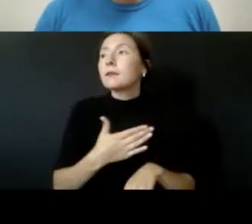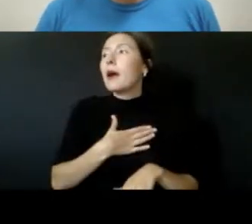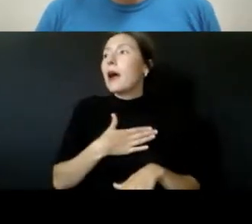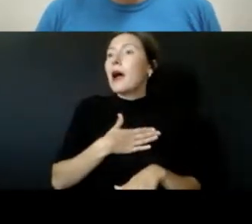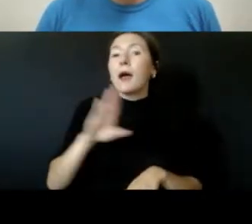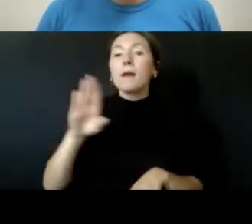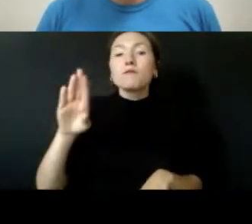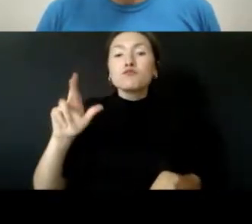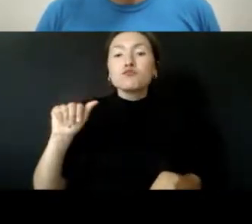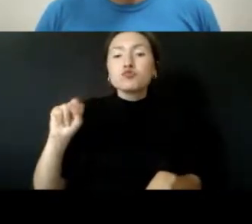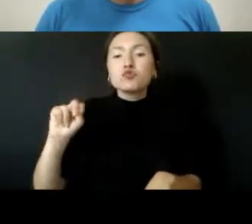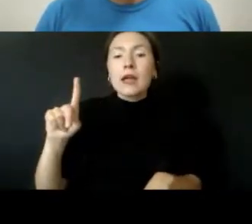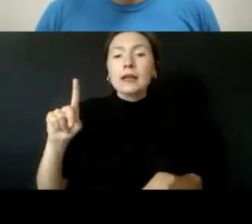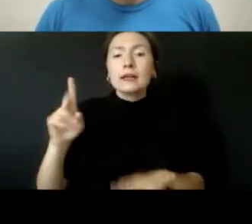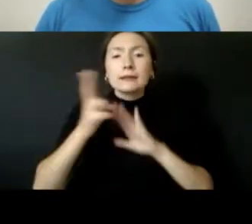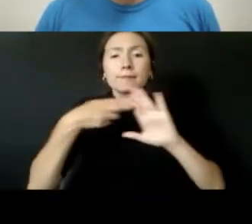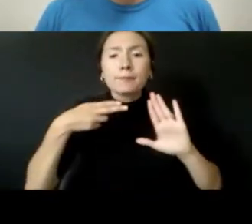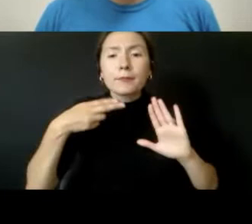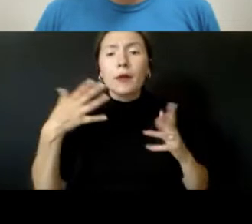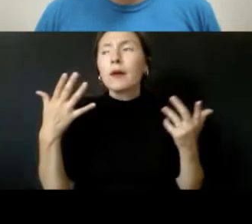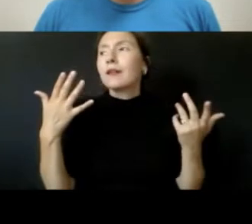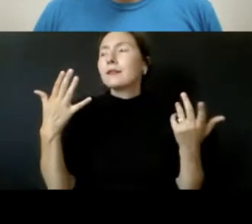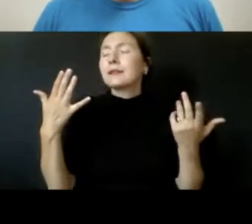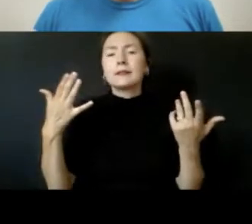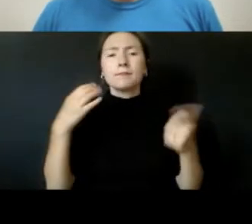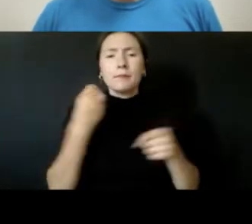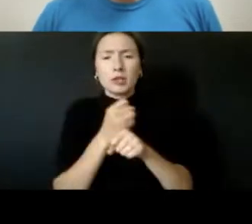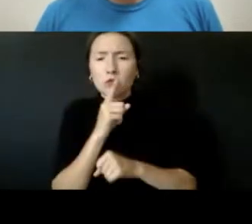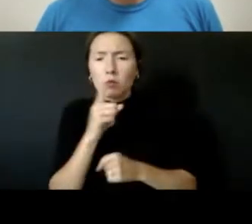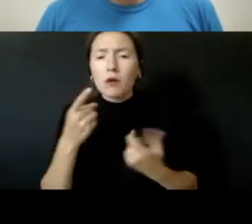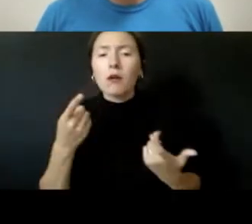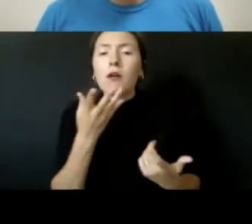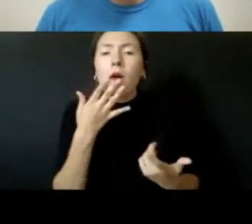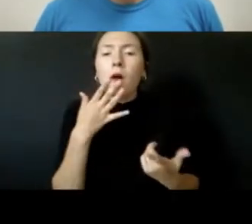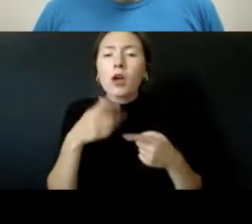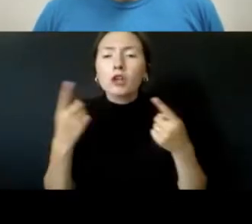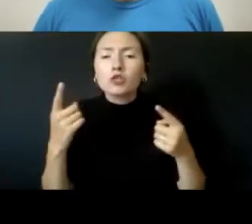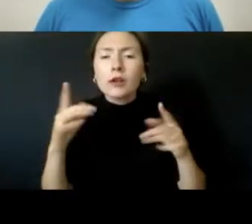and check it with contrast check it for color blindness what are those what are those colors